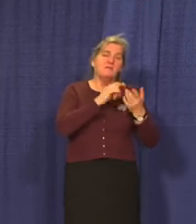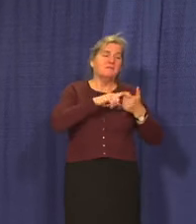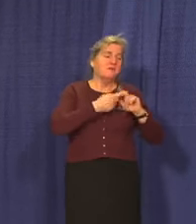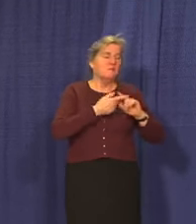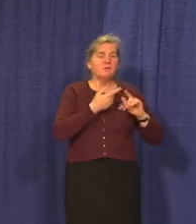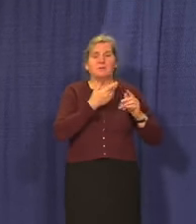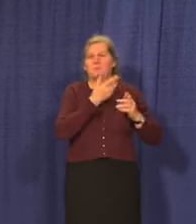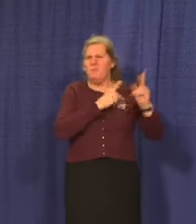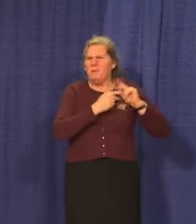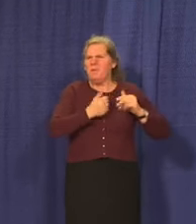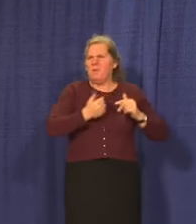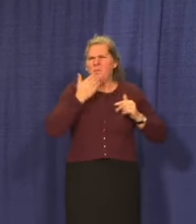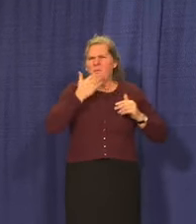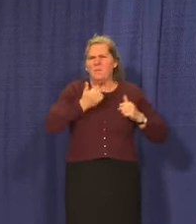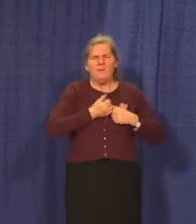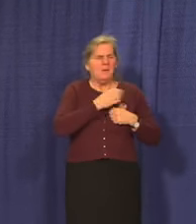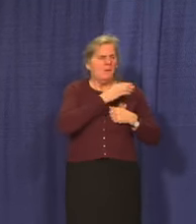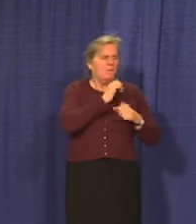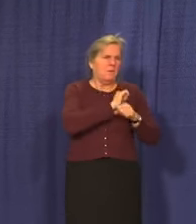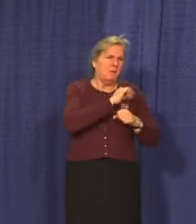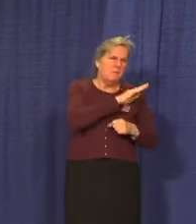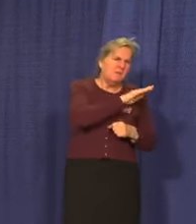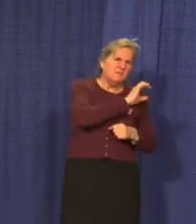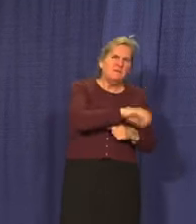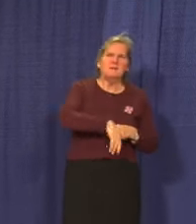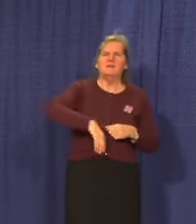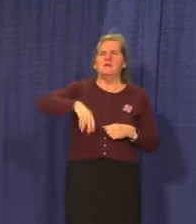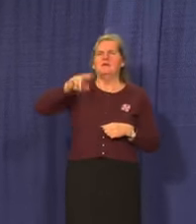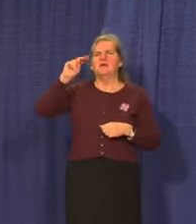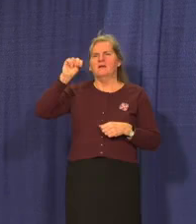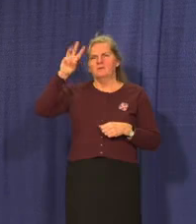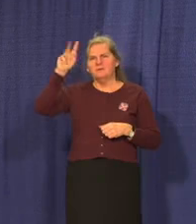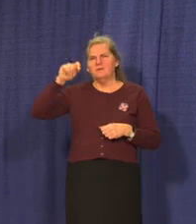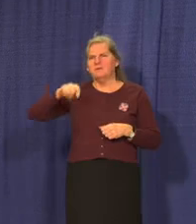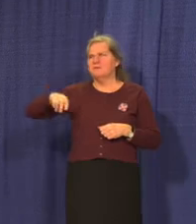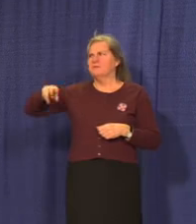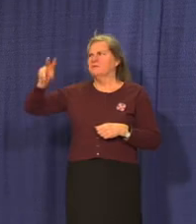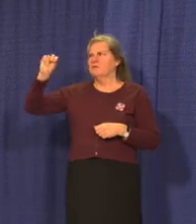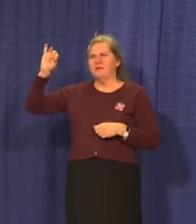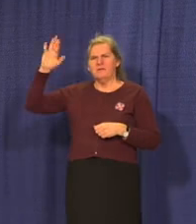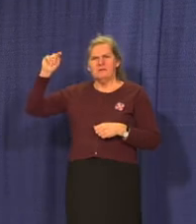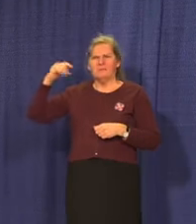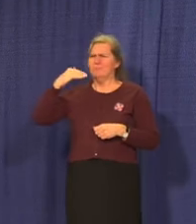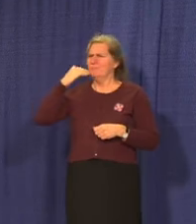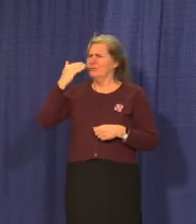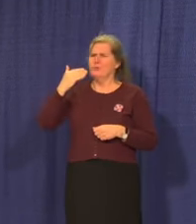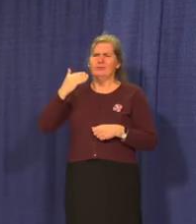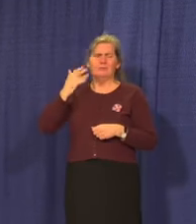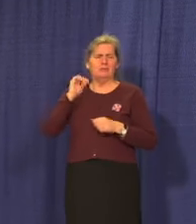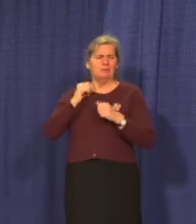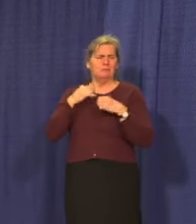STRENGTHEN OUR RELATIONSHIPS WITH THESE AMAZING JURISDICTIONS.